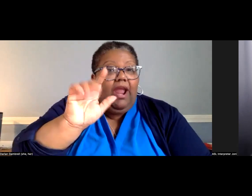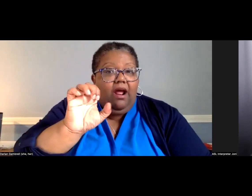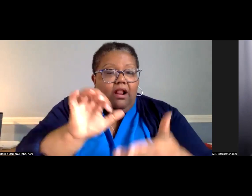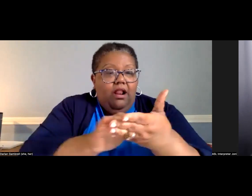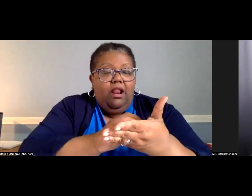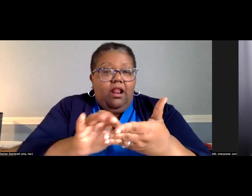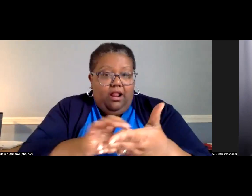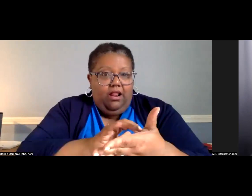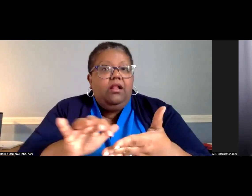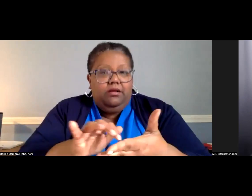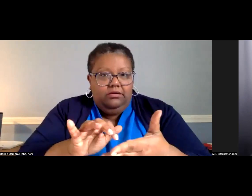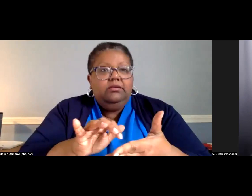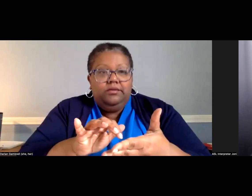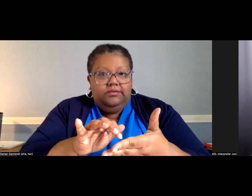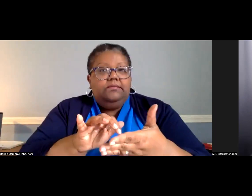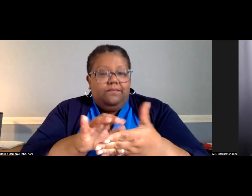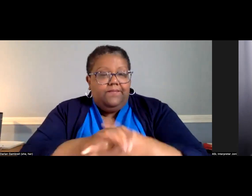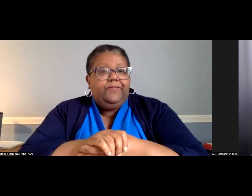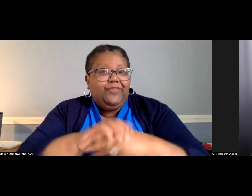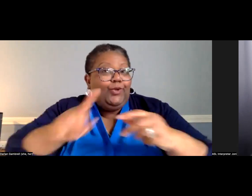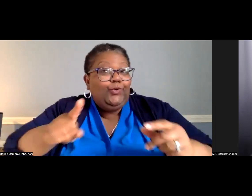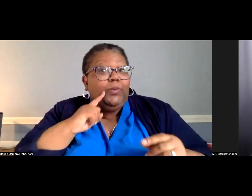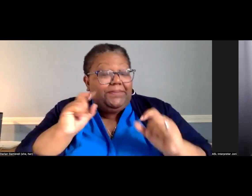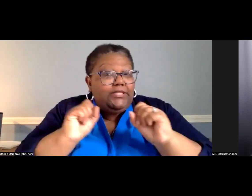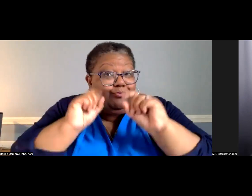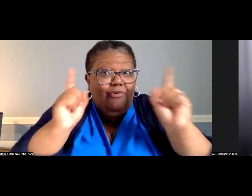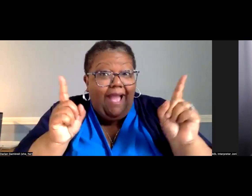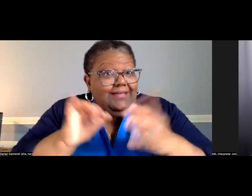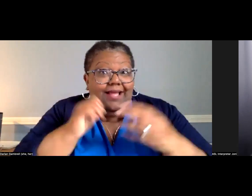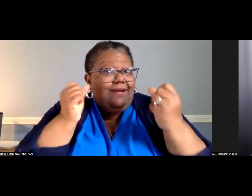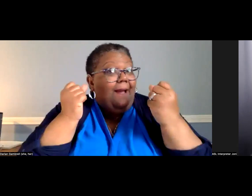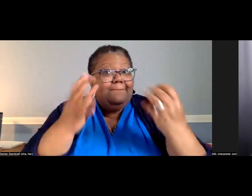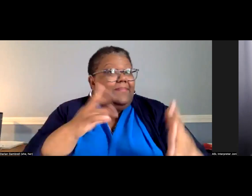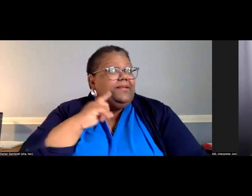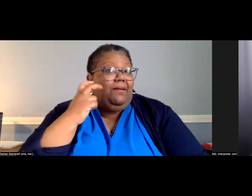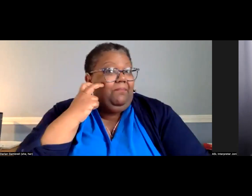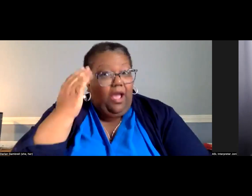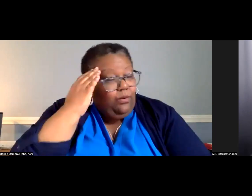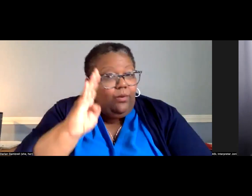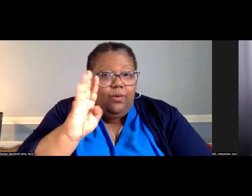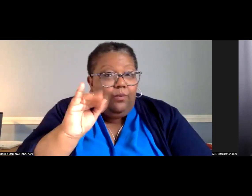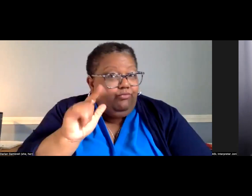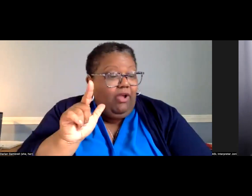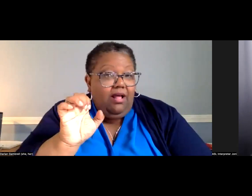mentioned. Braille could also be another form of accommodation. you would be surprised that